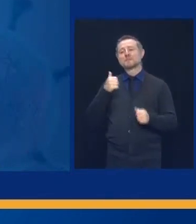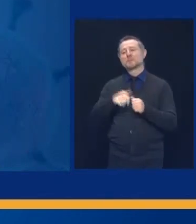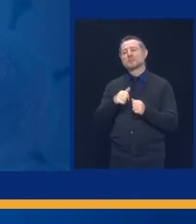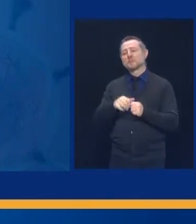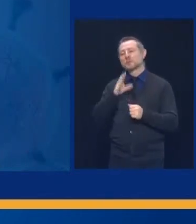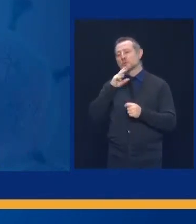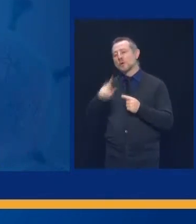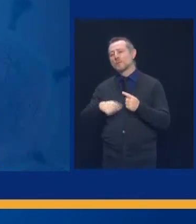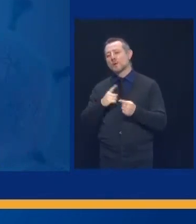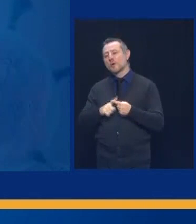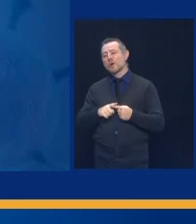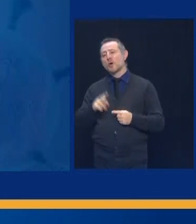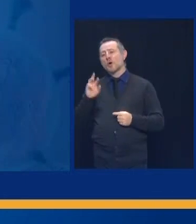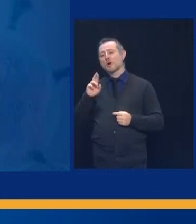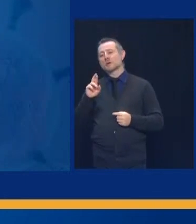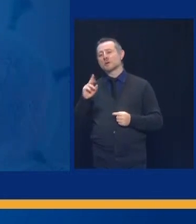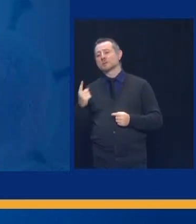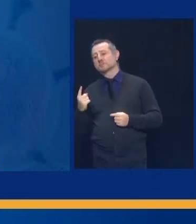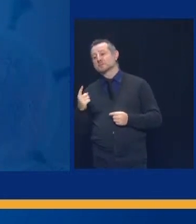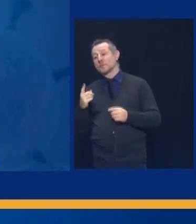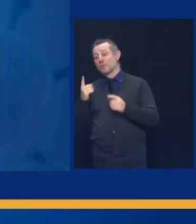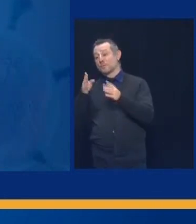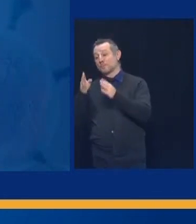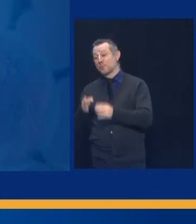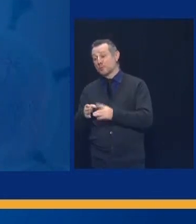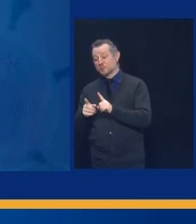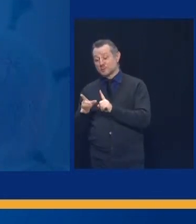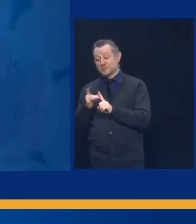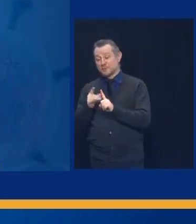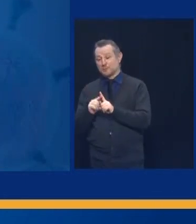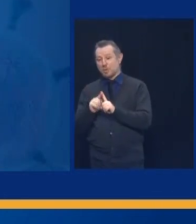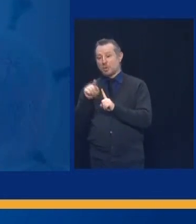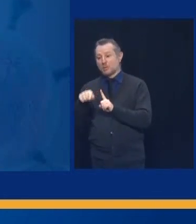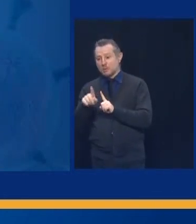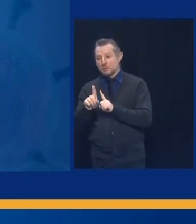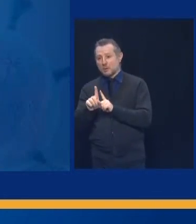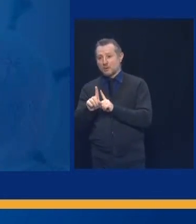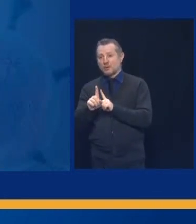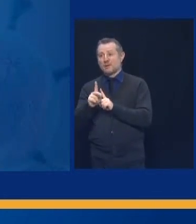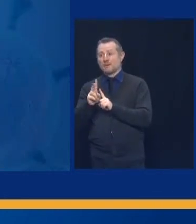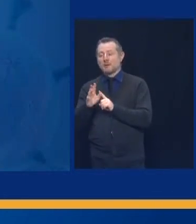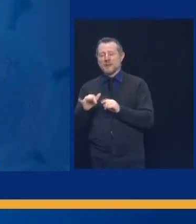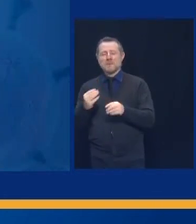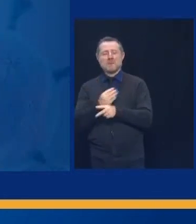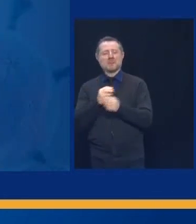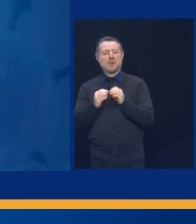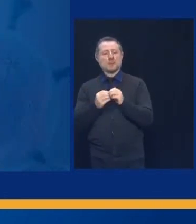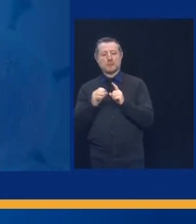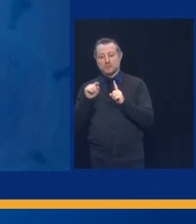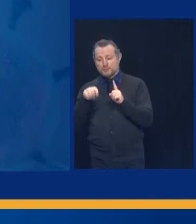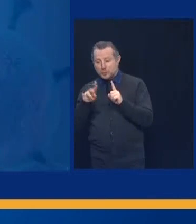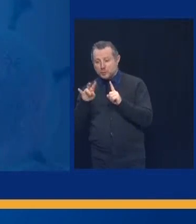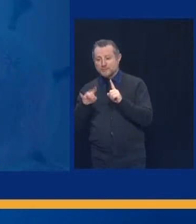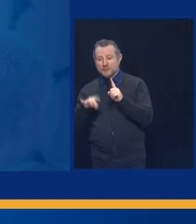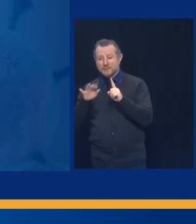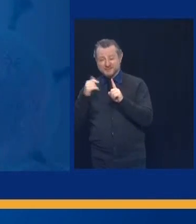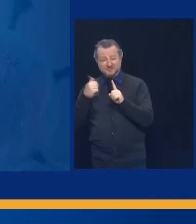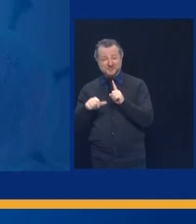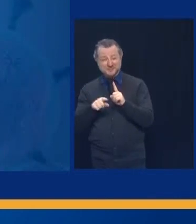RIGHT? AND THEY GO BACK TO THE ARE NOT.